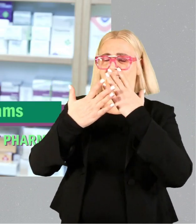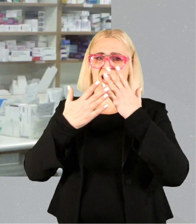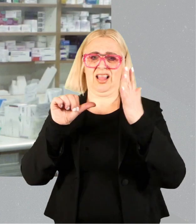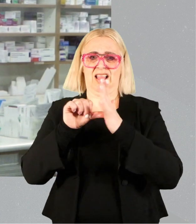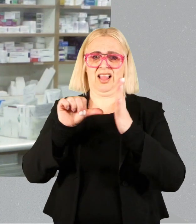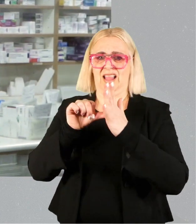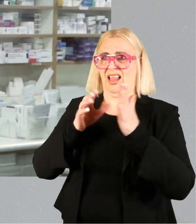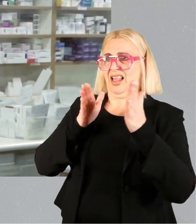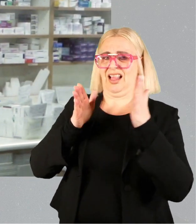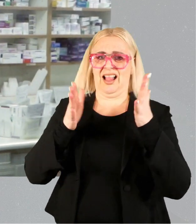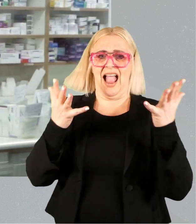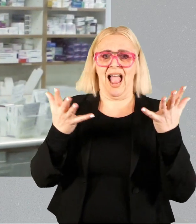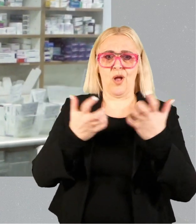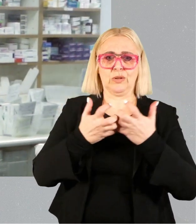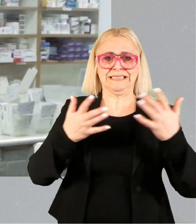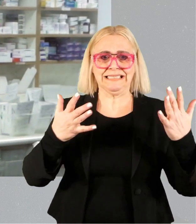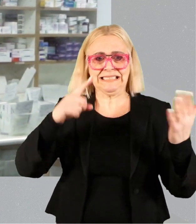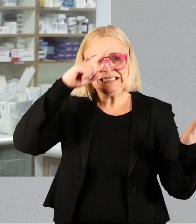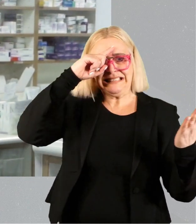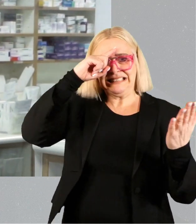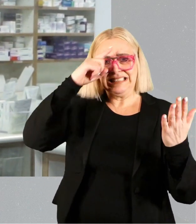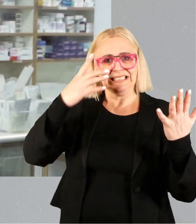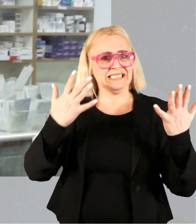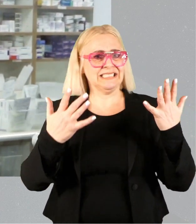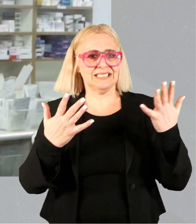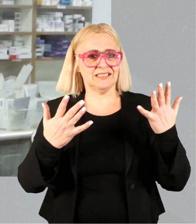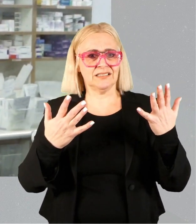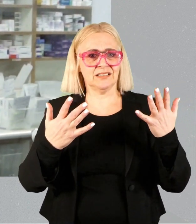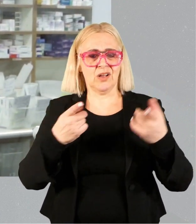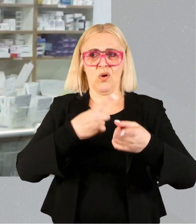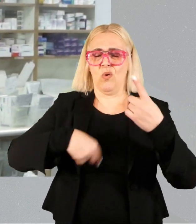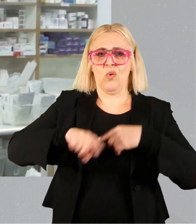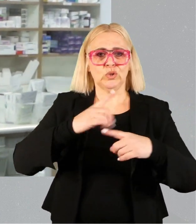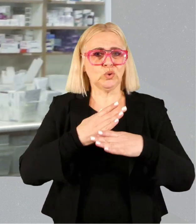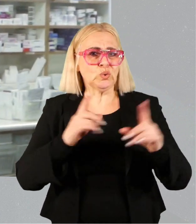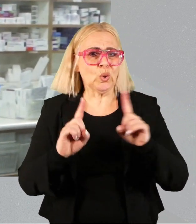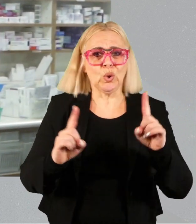that have been completely displaced. So what are we going to do about them?